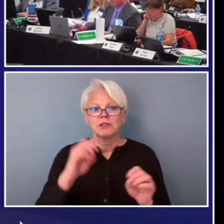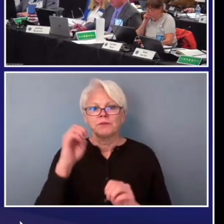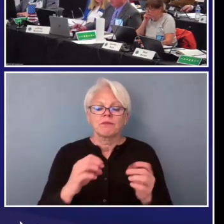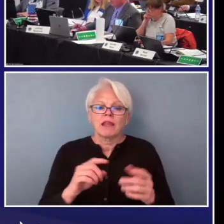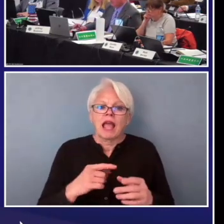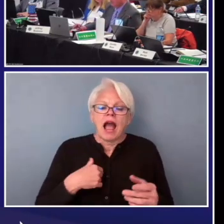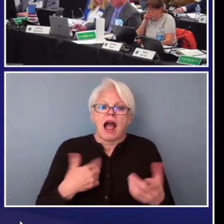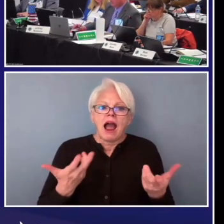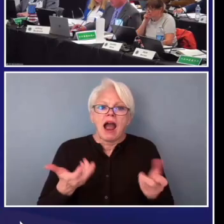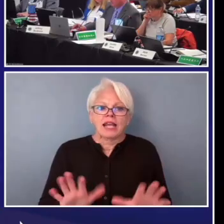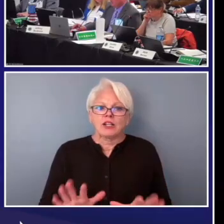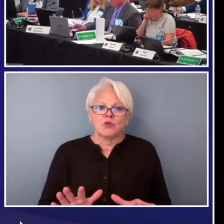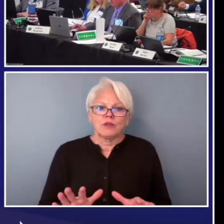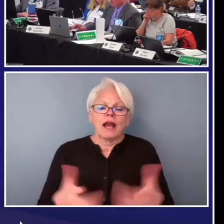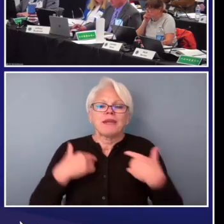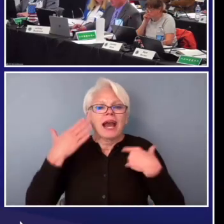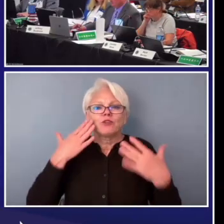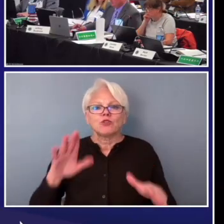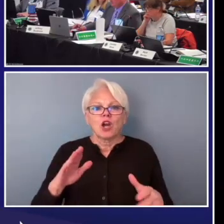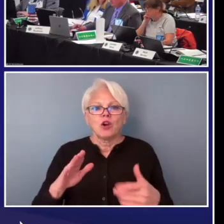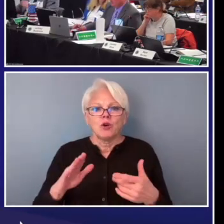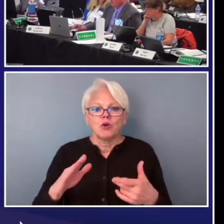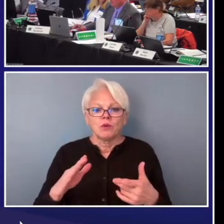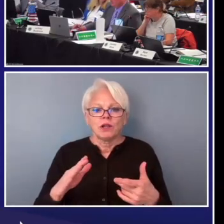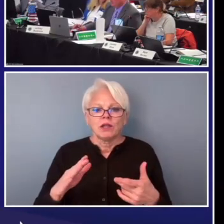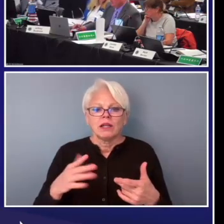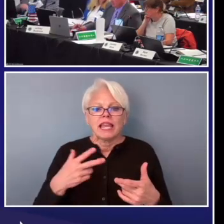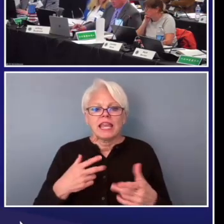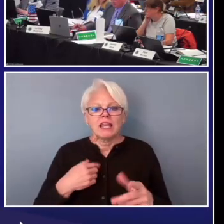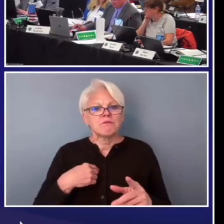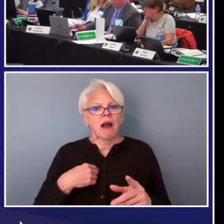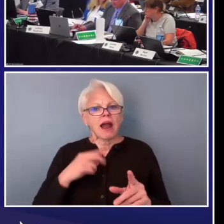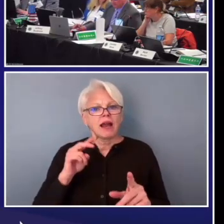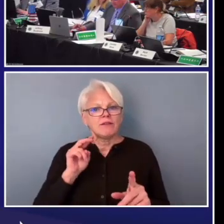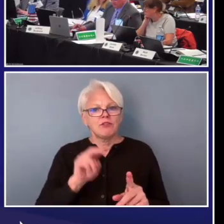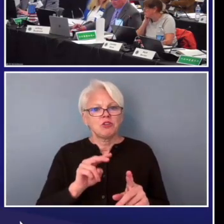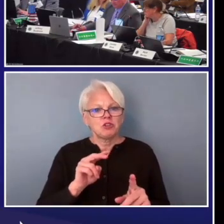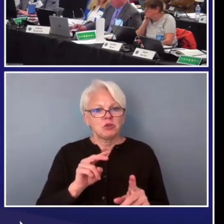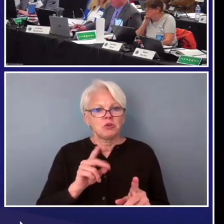Like, we're so solid in my view on the structure of the statute today as